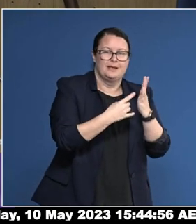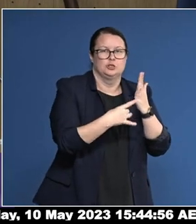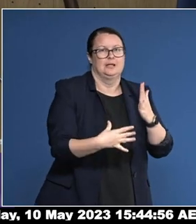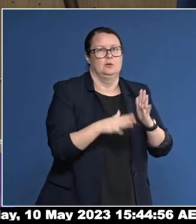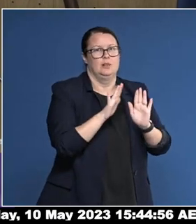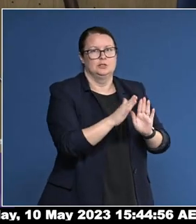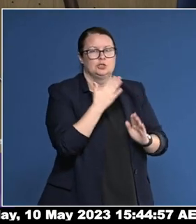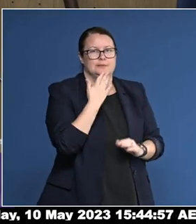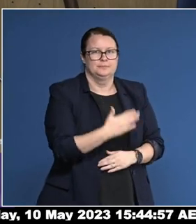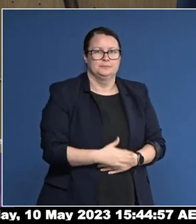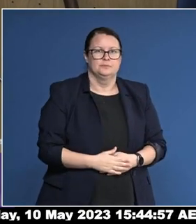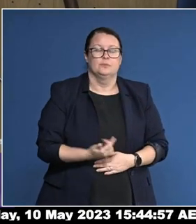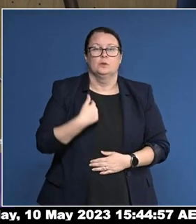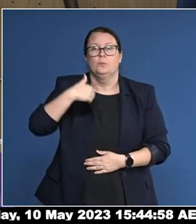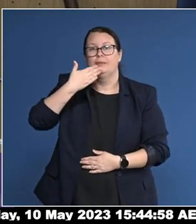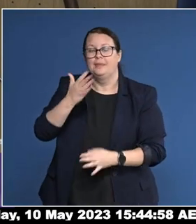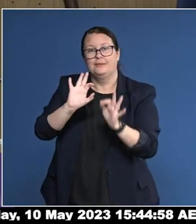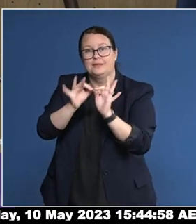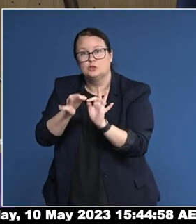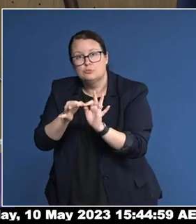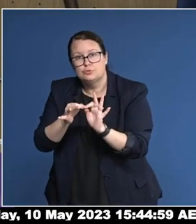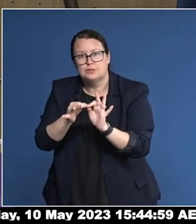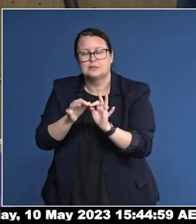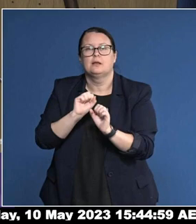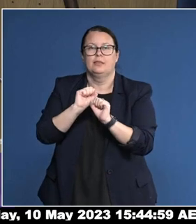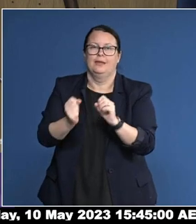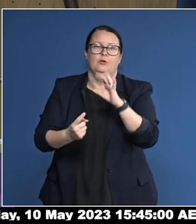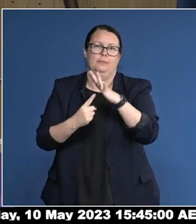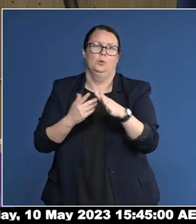We also thank the interpreters and the critical role they play in the accessibility